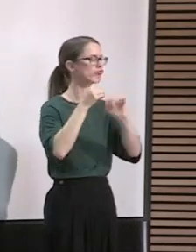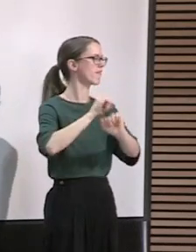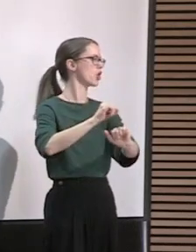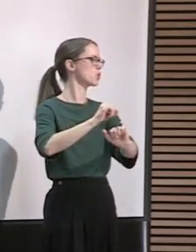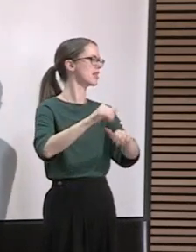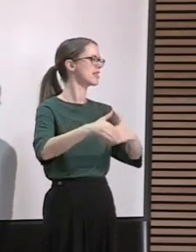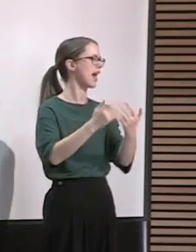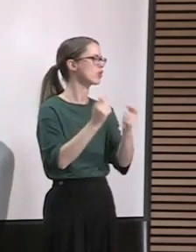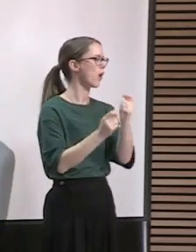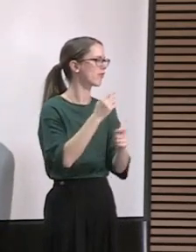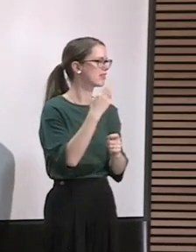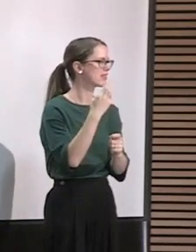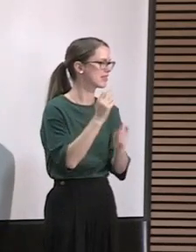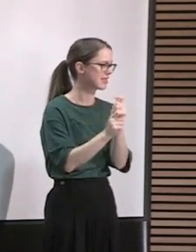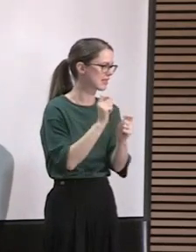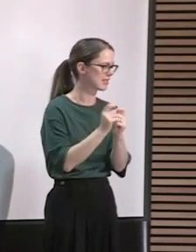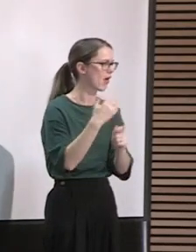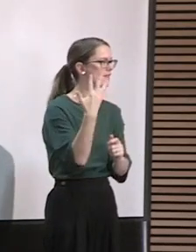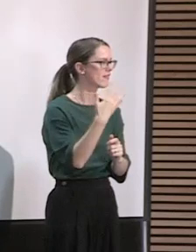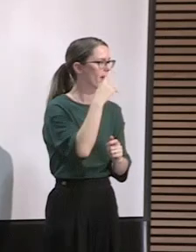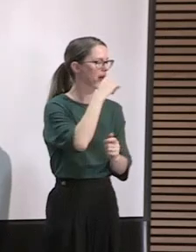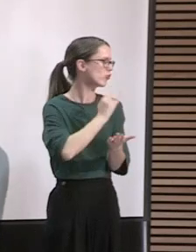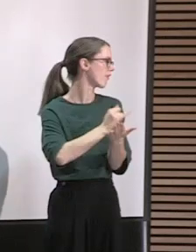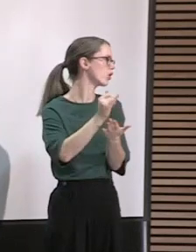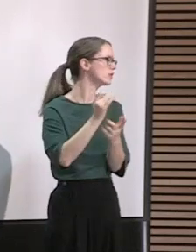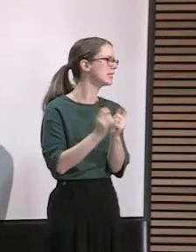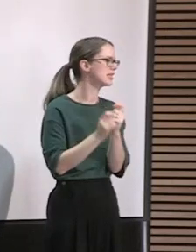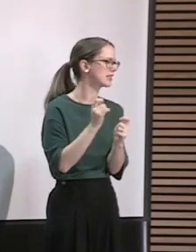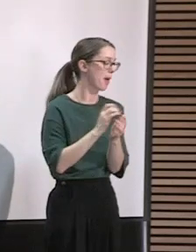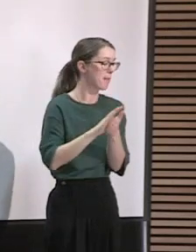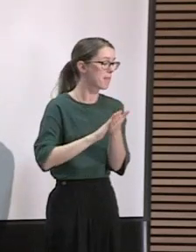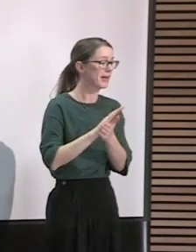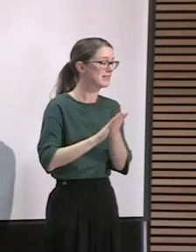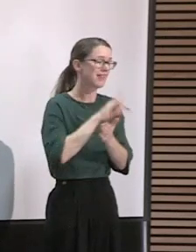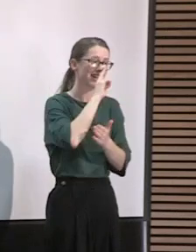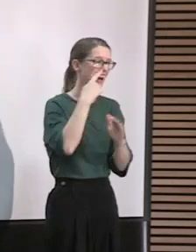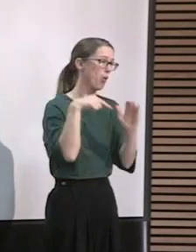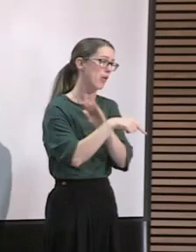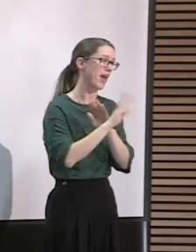advice that I have had is that 15 adults have refused a Day